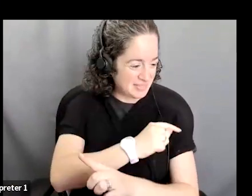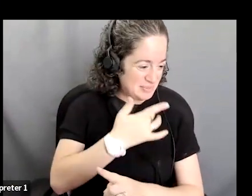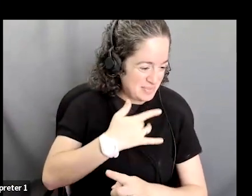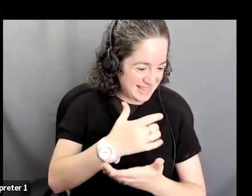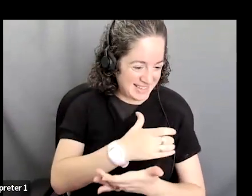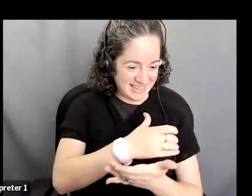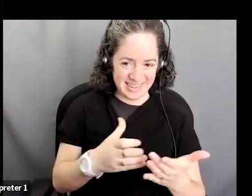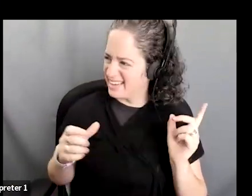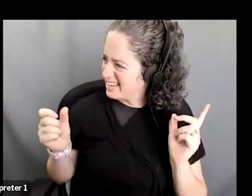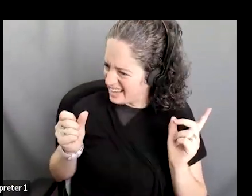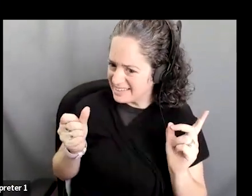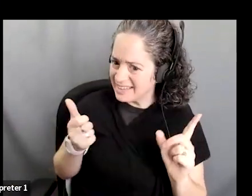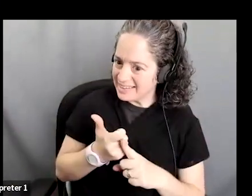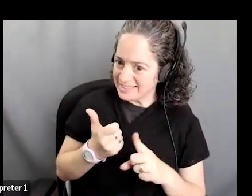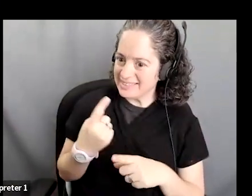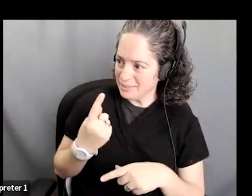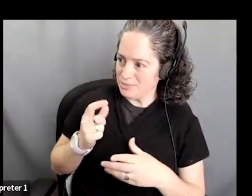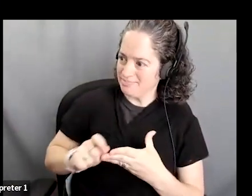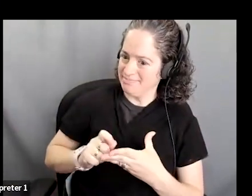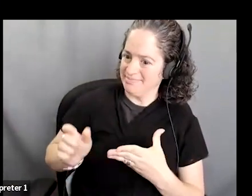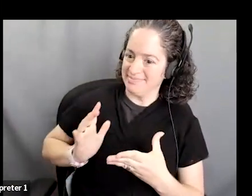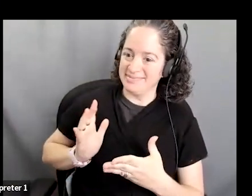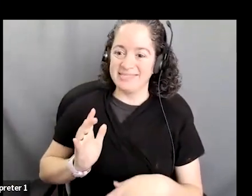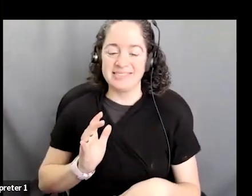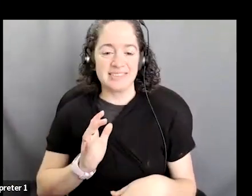[Crosstalk].